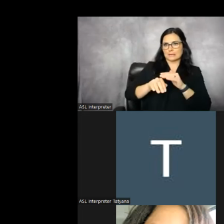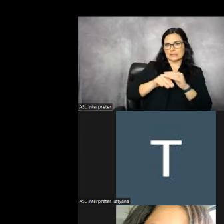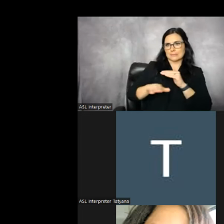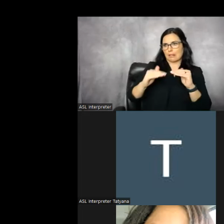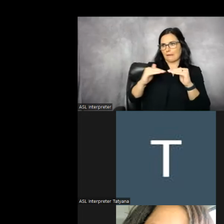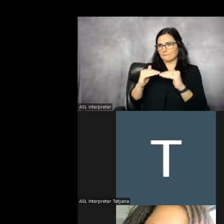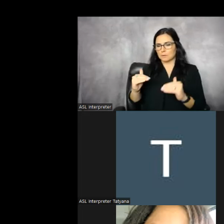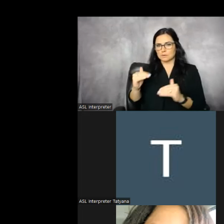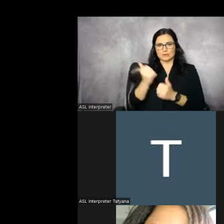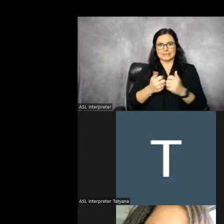of the products that we looked at.